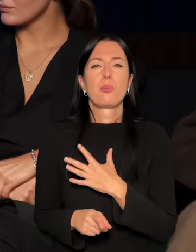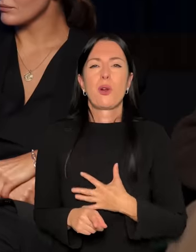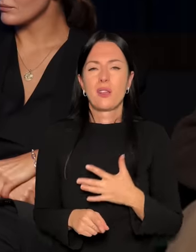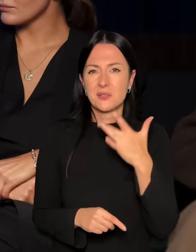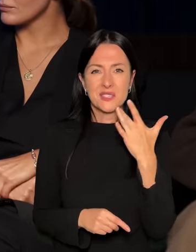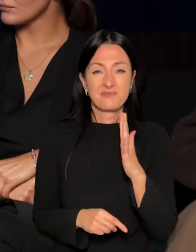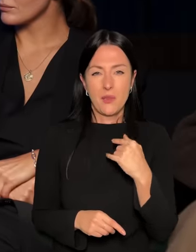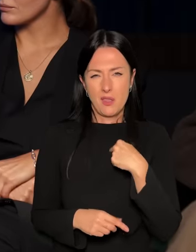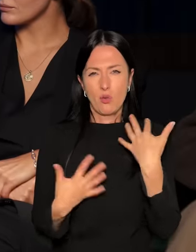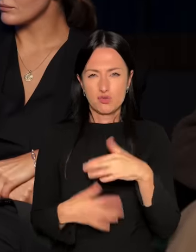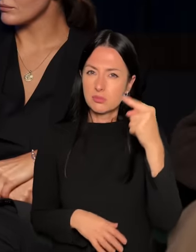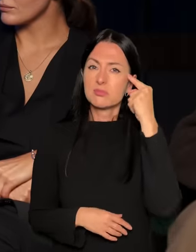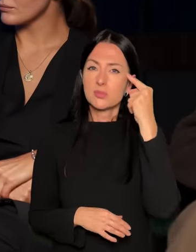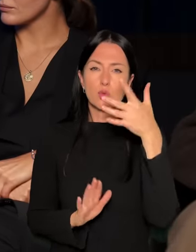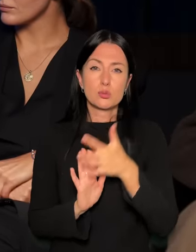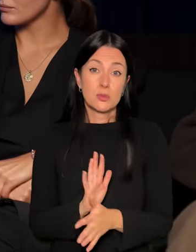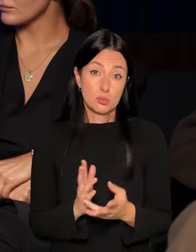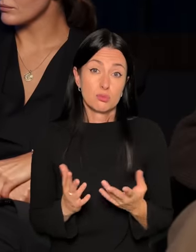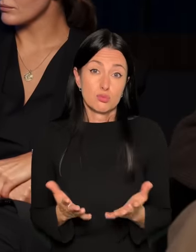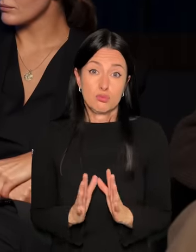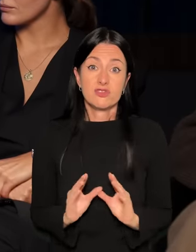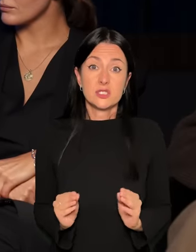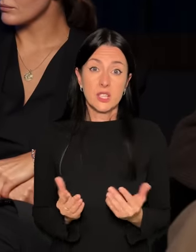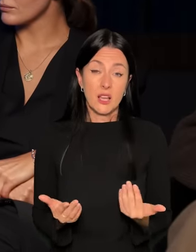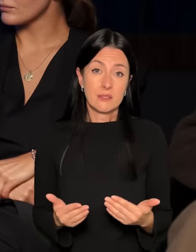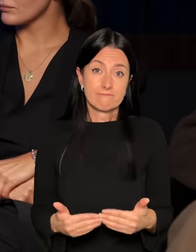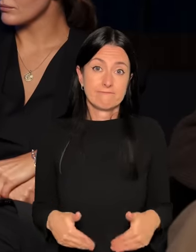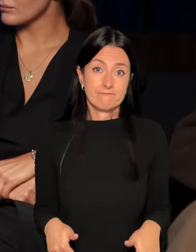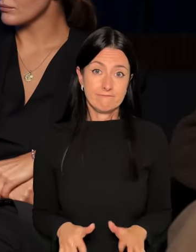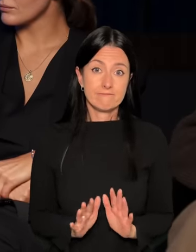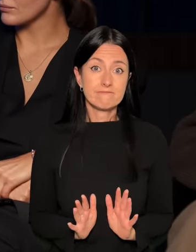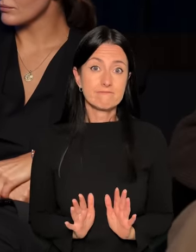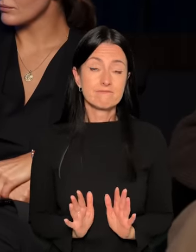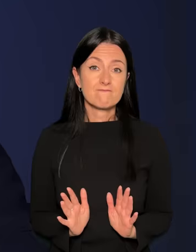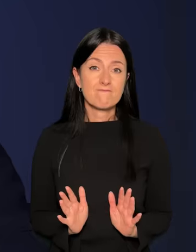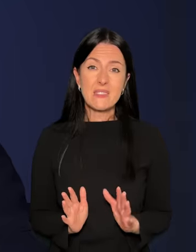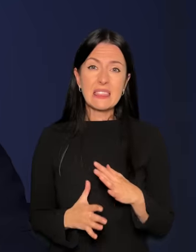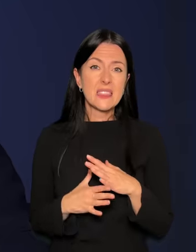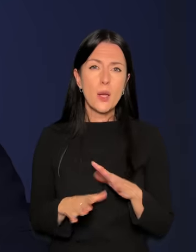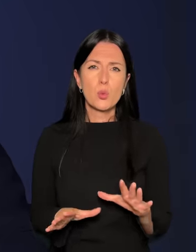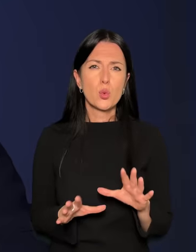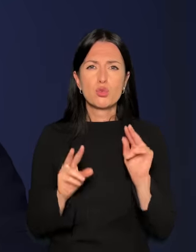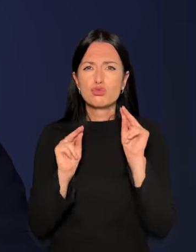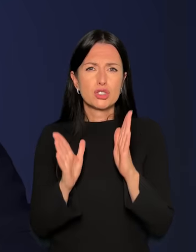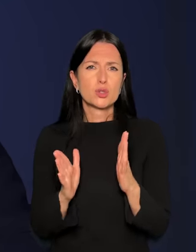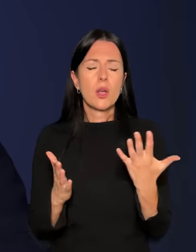I understood that, well, that was it, like I was legless. And there wasn't, honestly, any sadness.